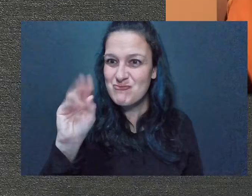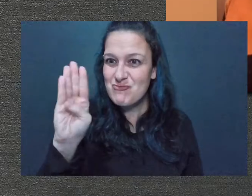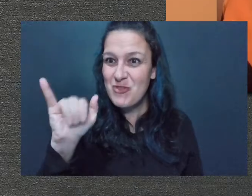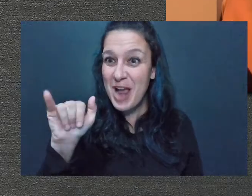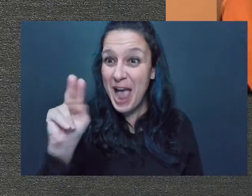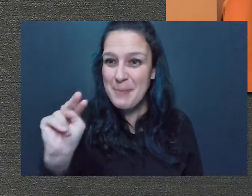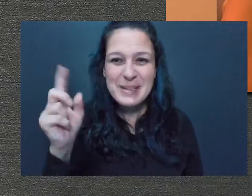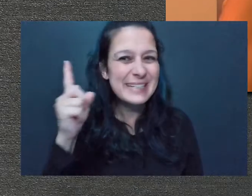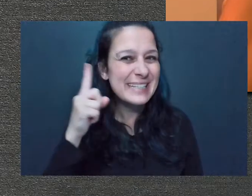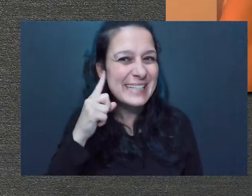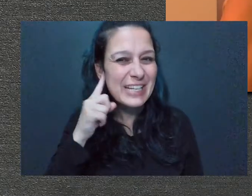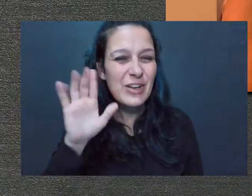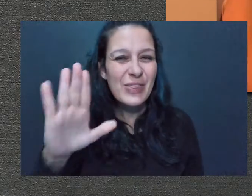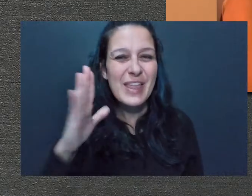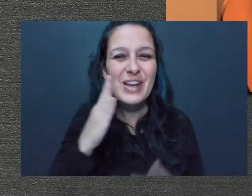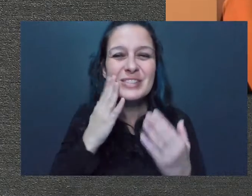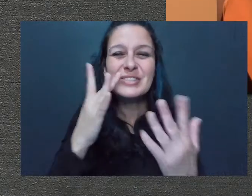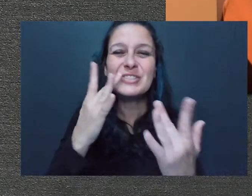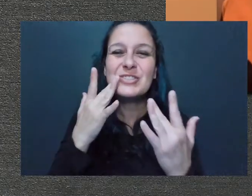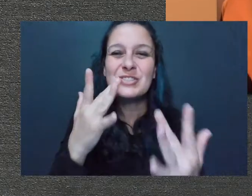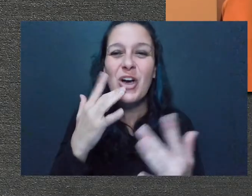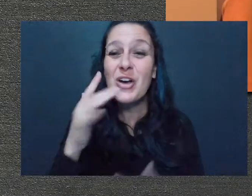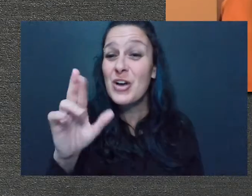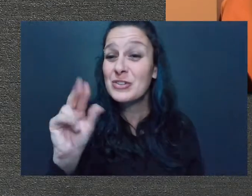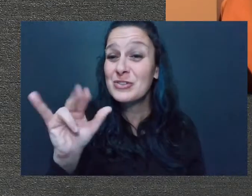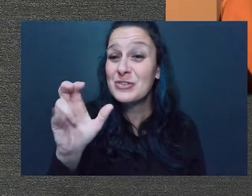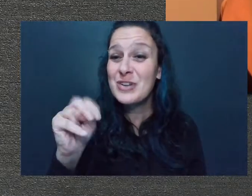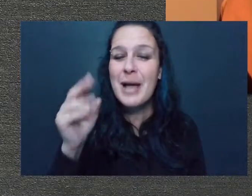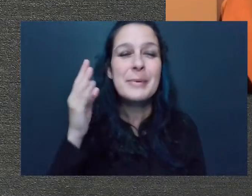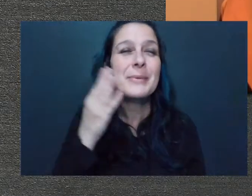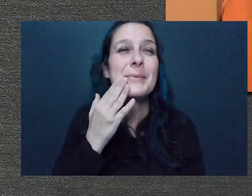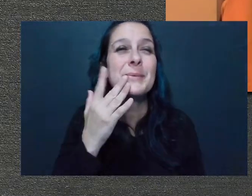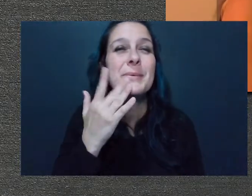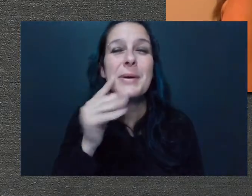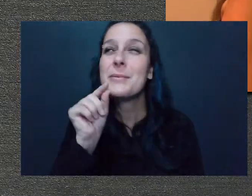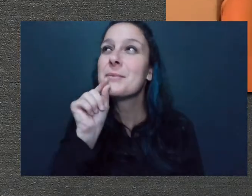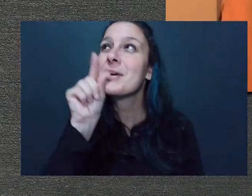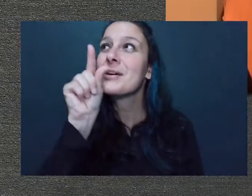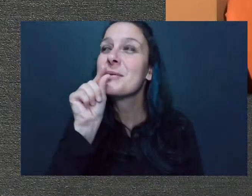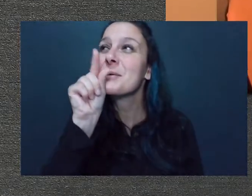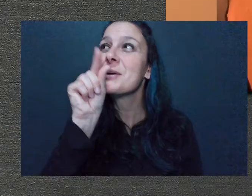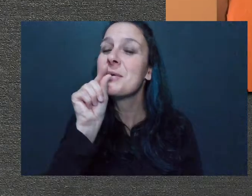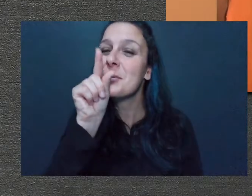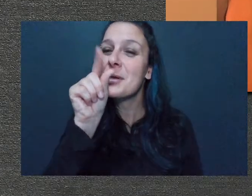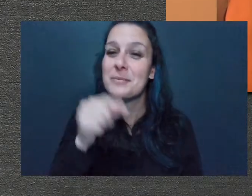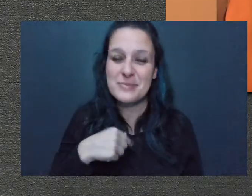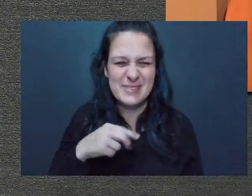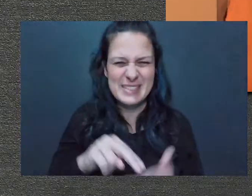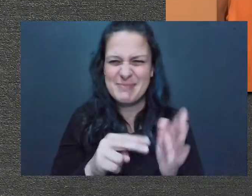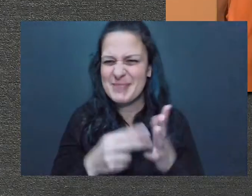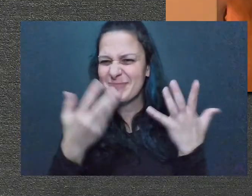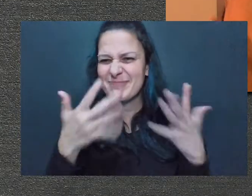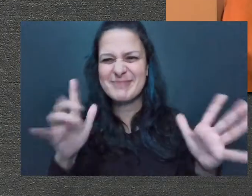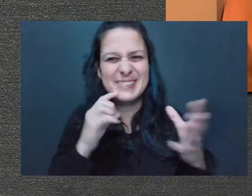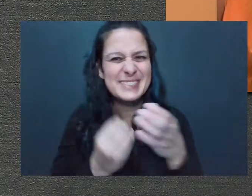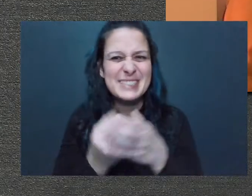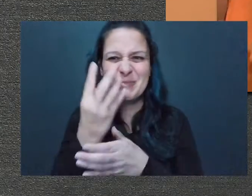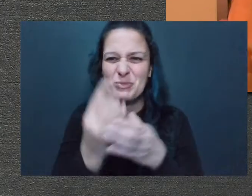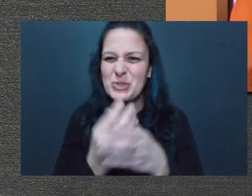And you hear their song, their chirping and oh, it's spring.